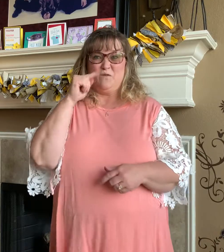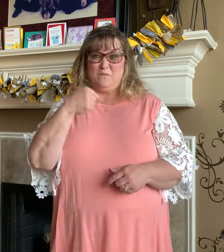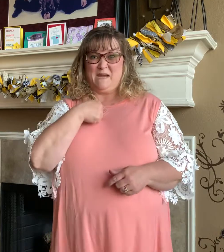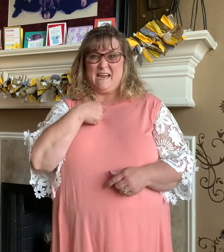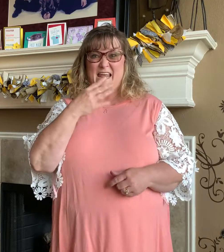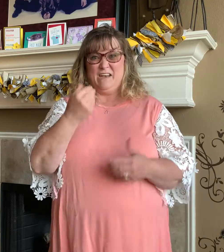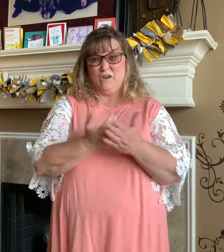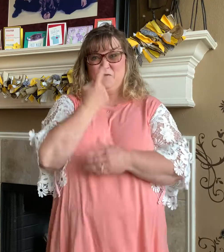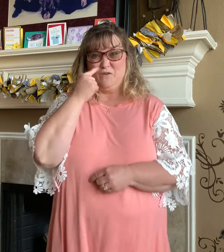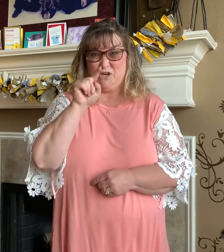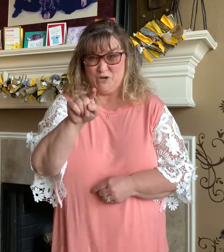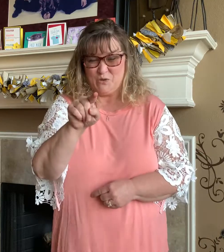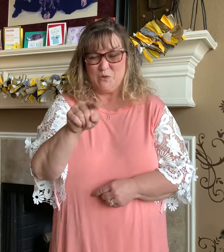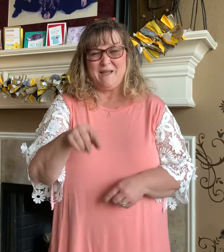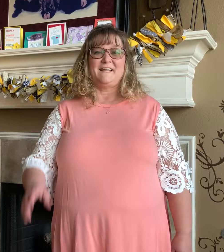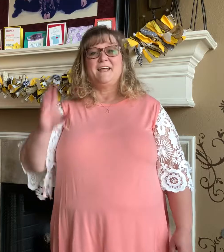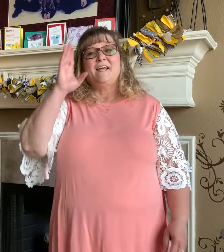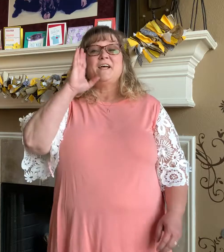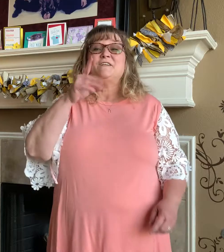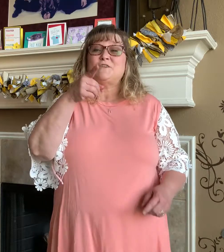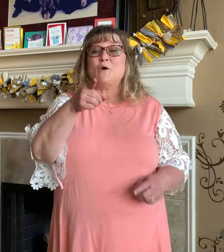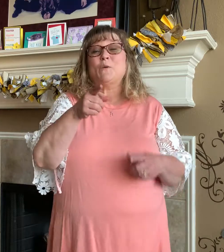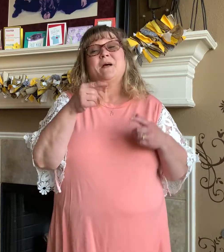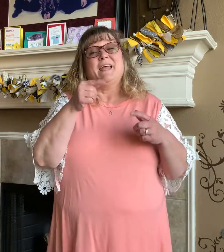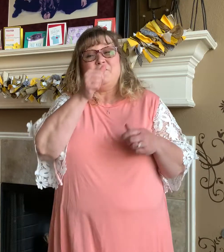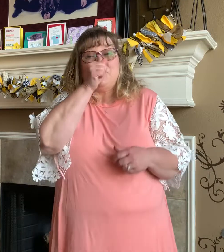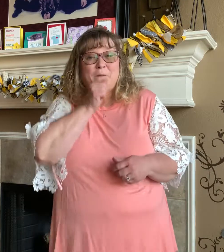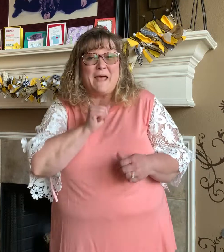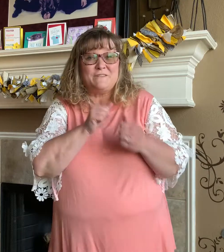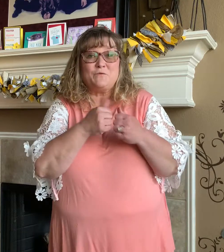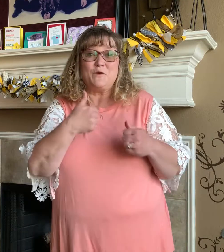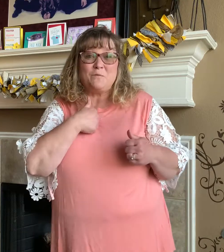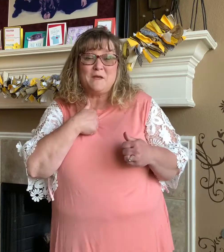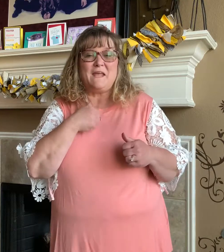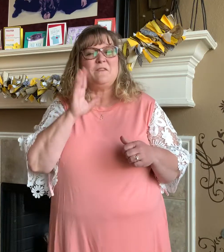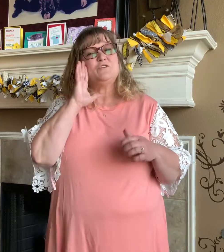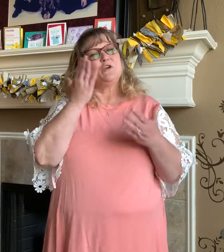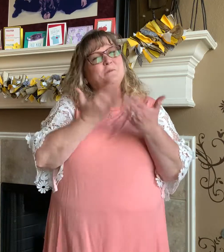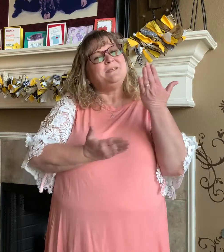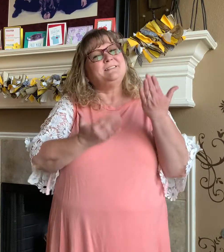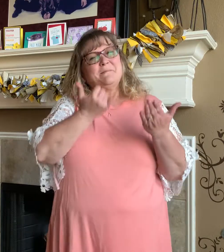for me and new for you so if you'll be patient with me there's gonna be some